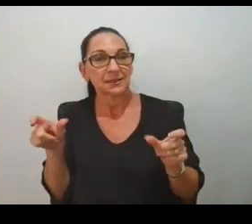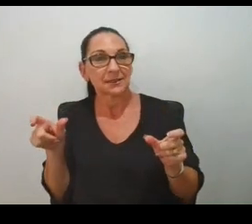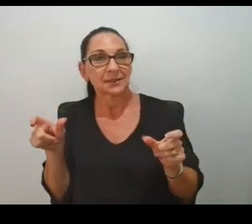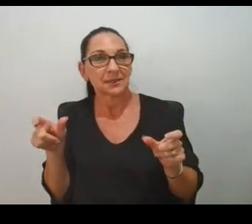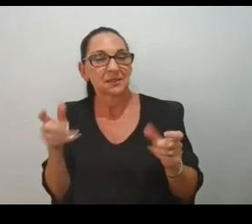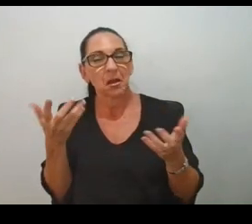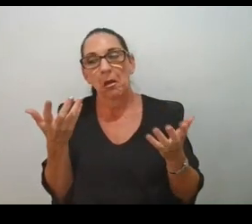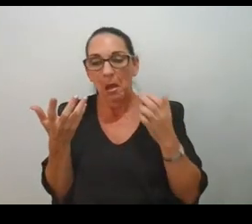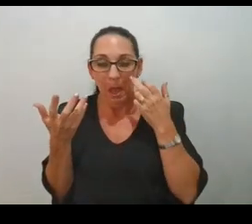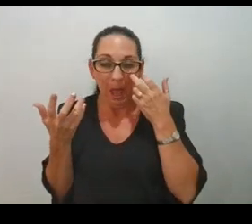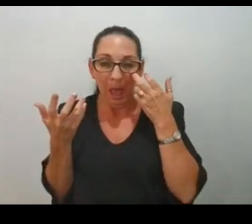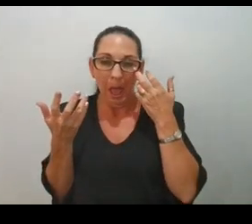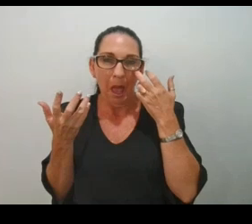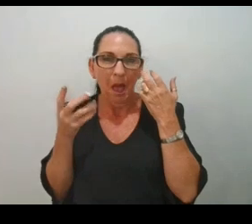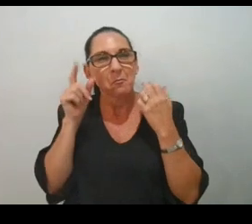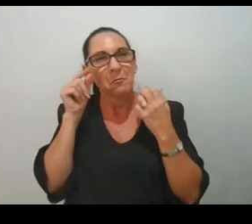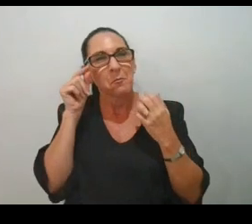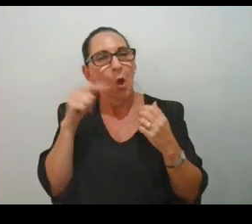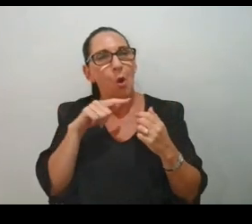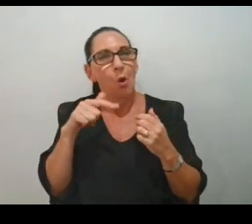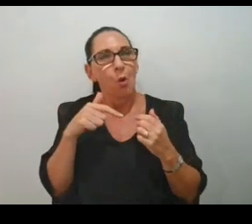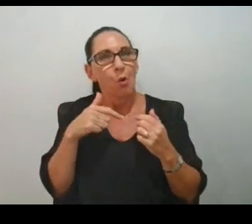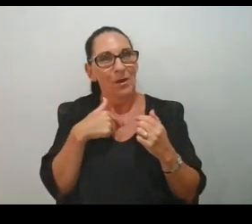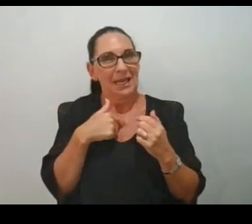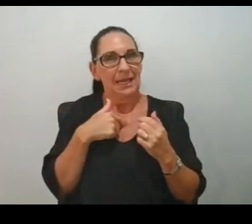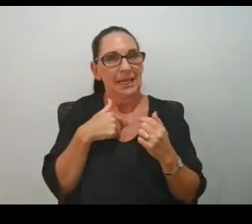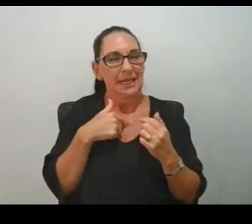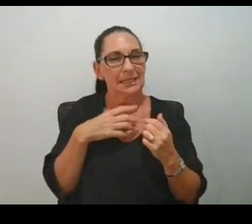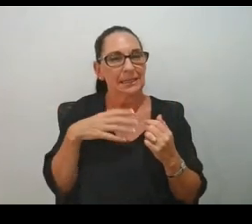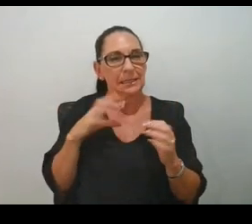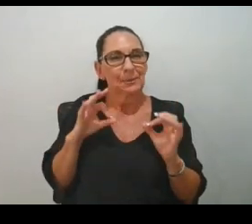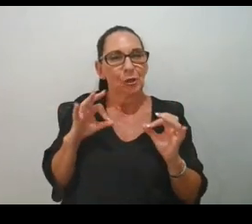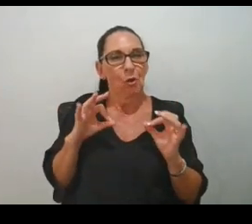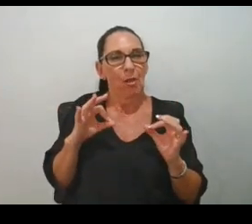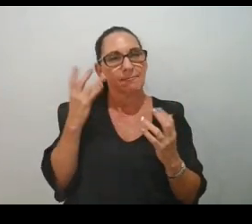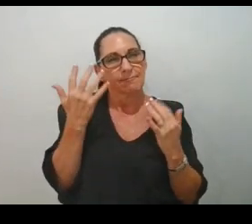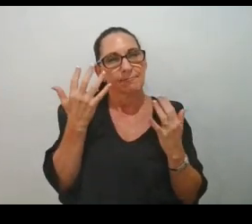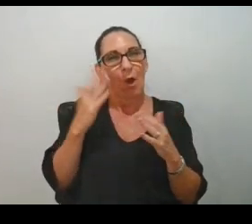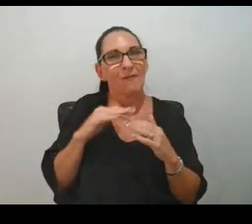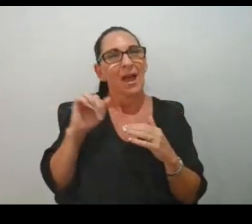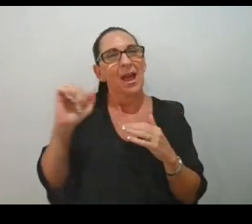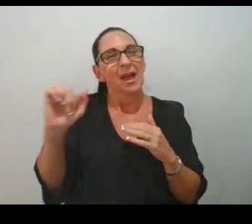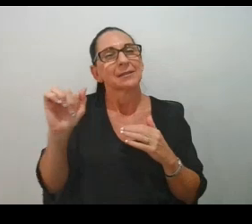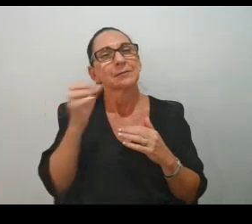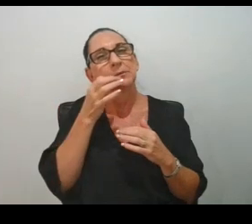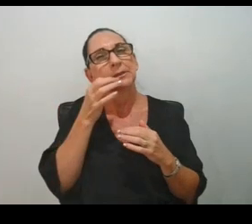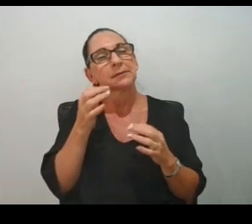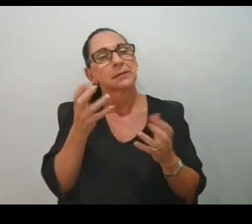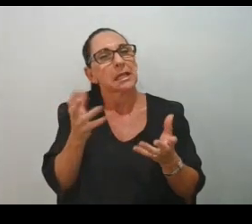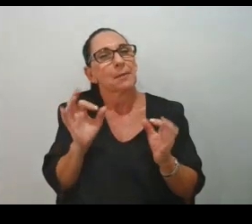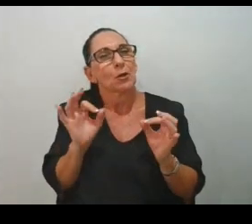need special consideration just because of their particular circumstances so we do have